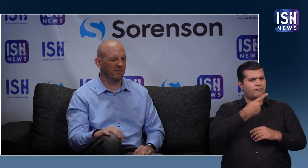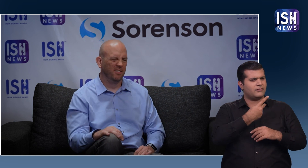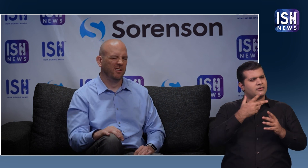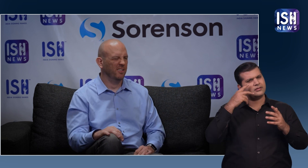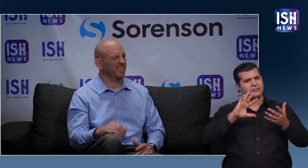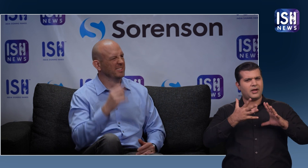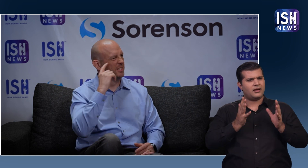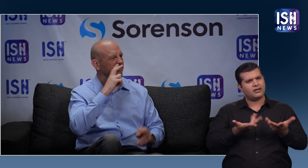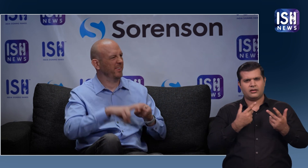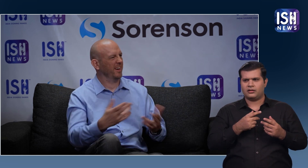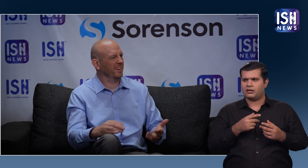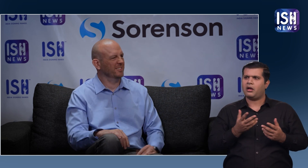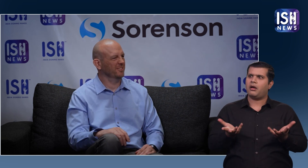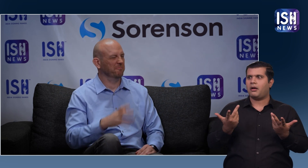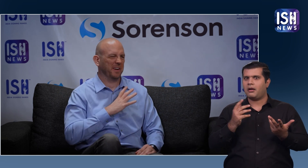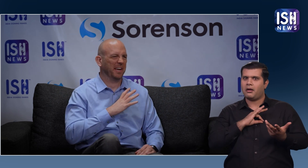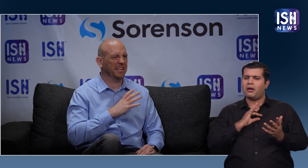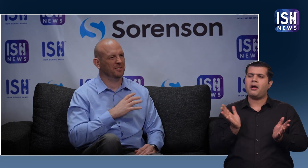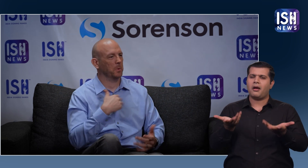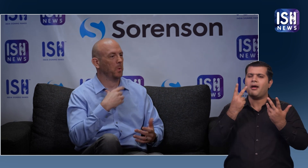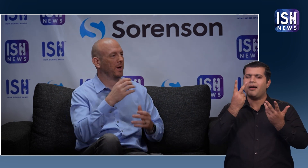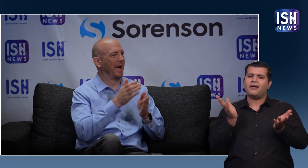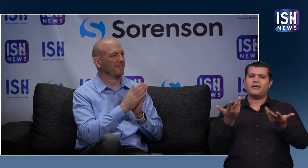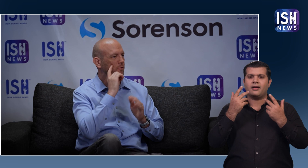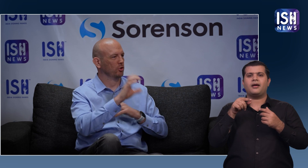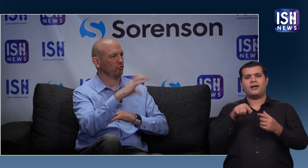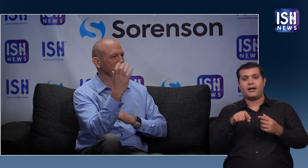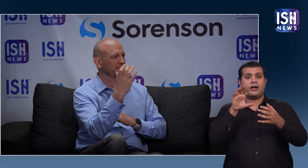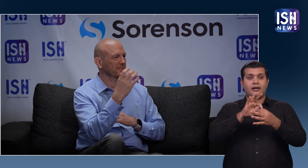That sounded fun so, for the upcoming Christmas,